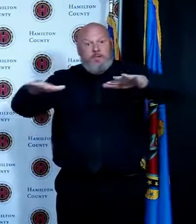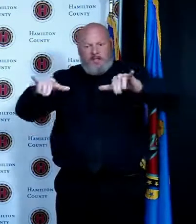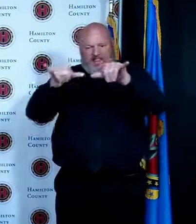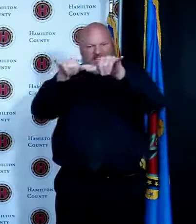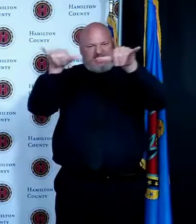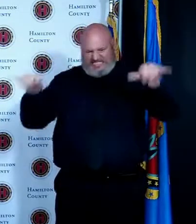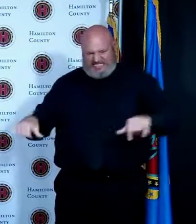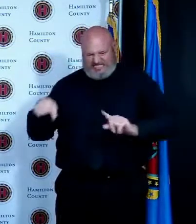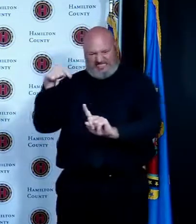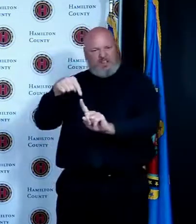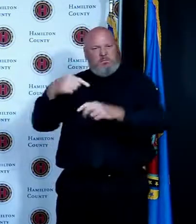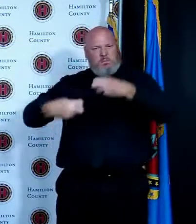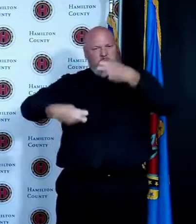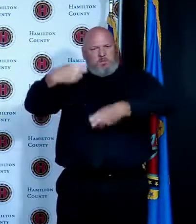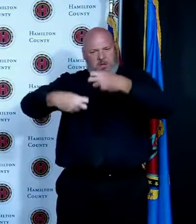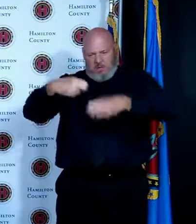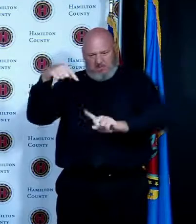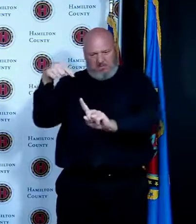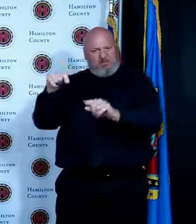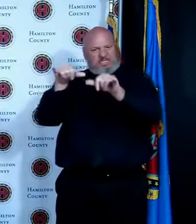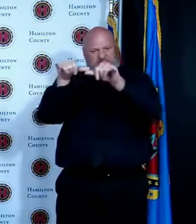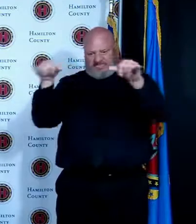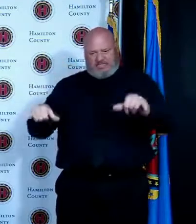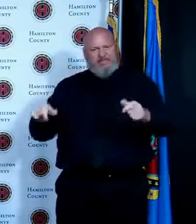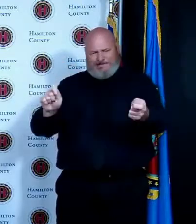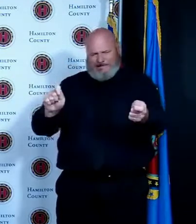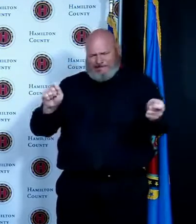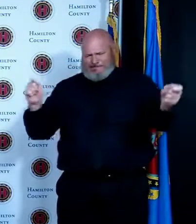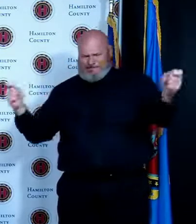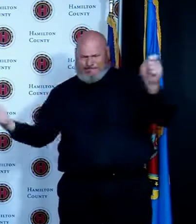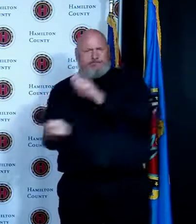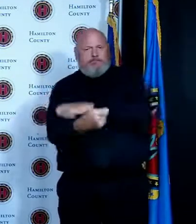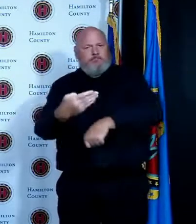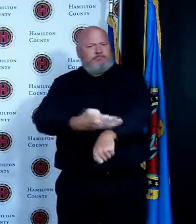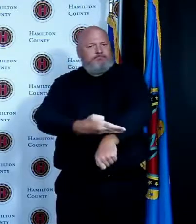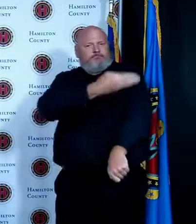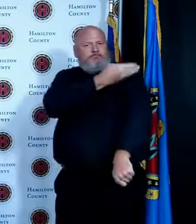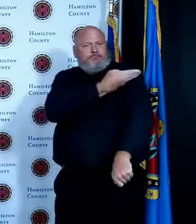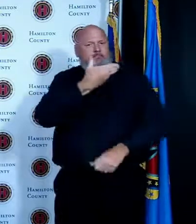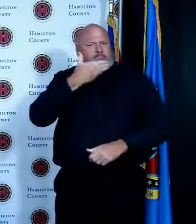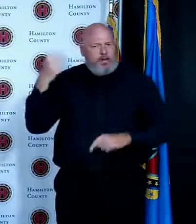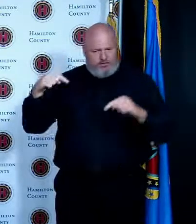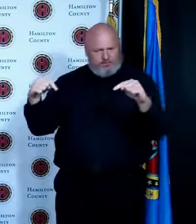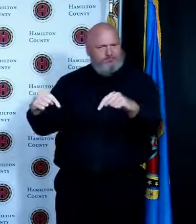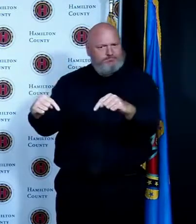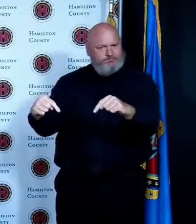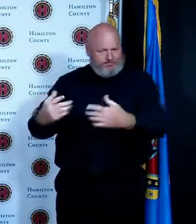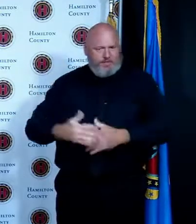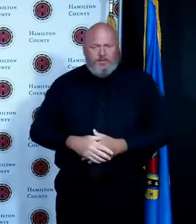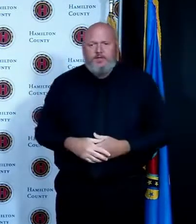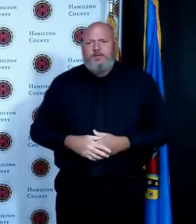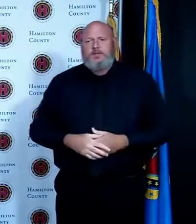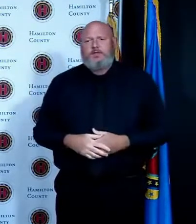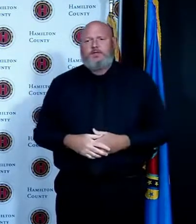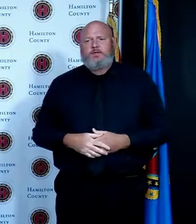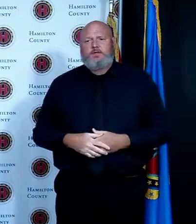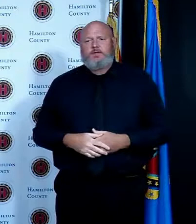from programs that we have already initiated in the county we can learn from the city's collaborative agreement that happened 20